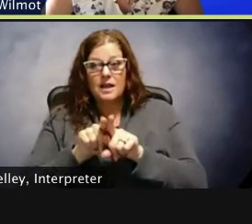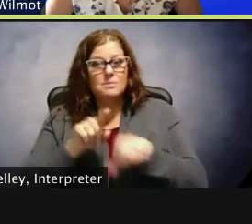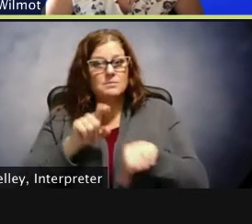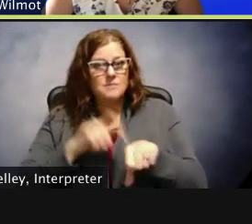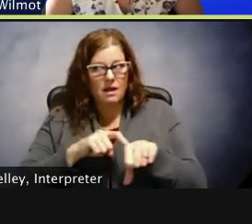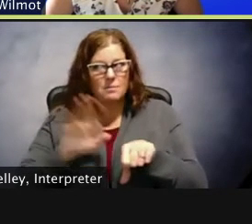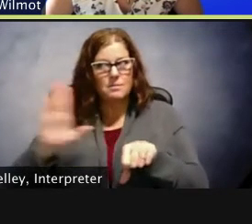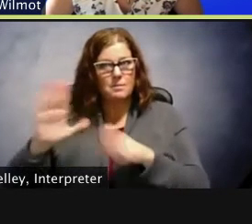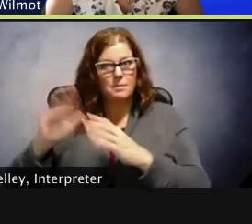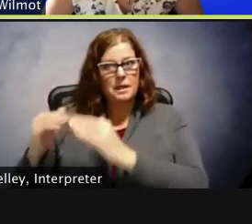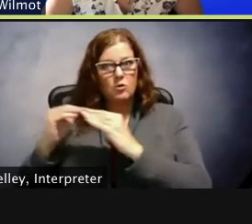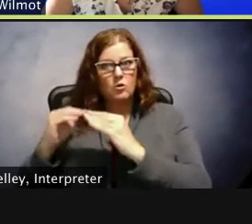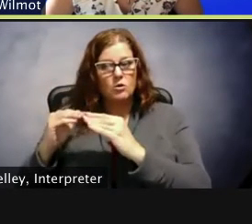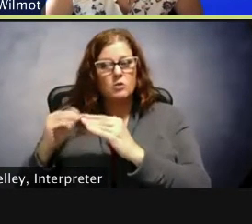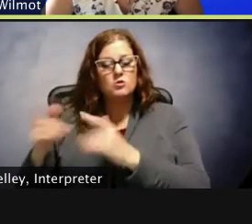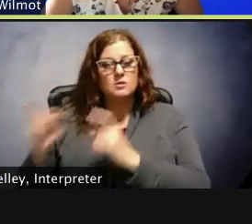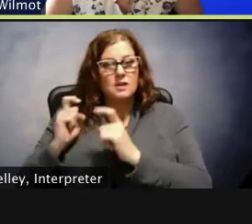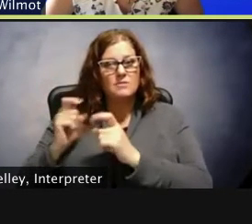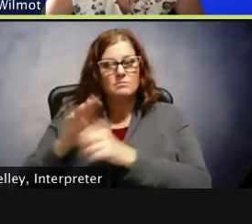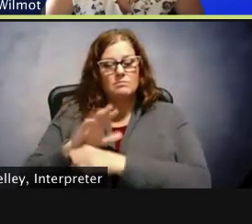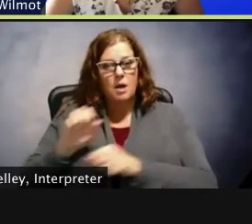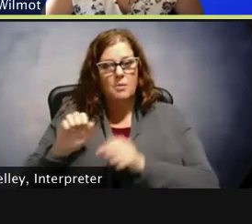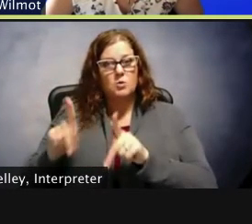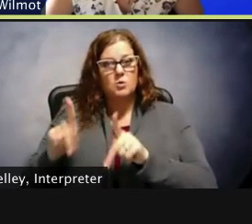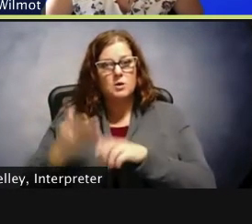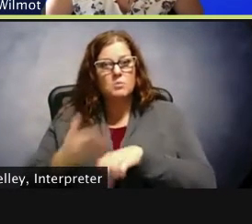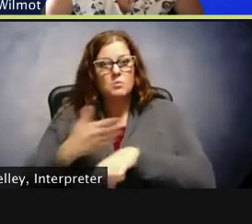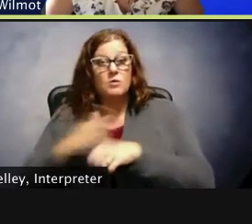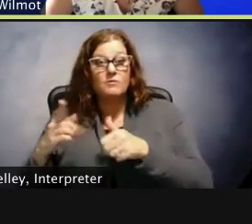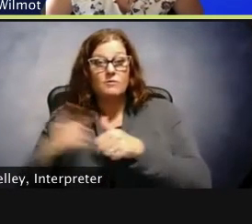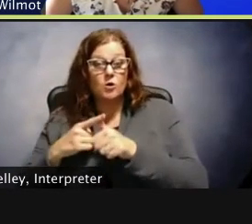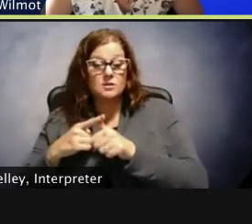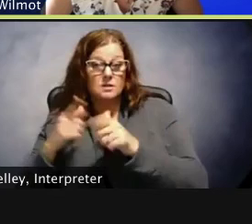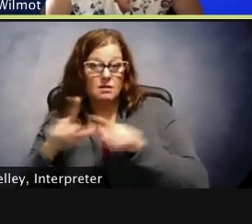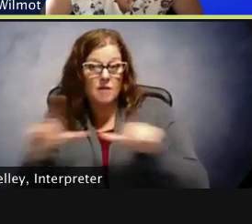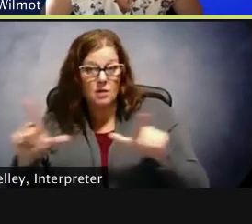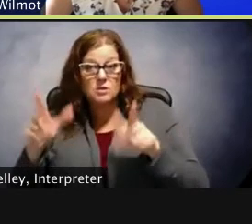to provide the opportunity to improve their first language receptive and expressively.